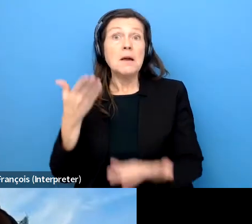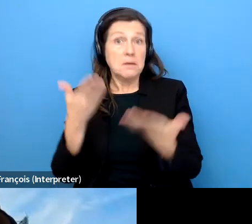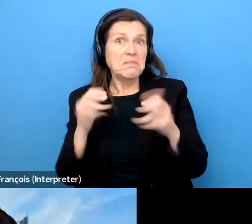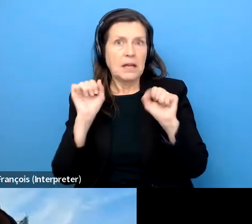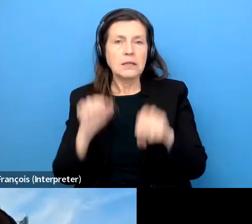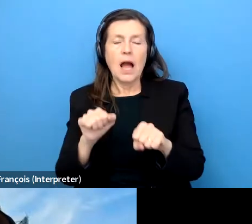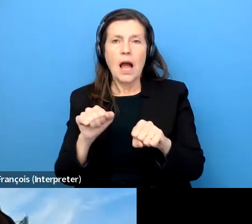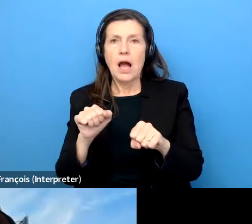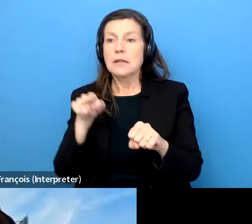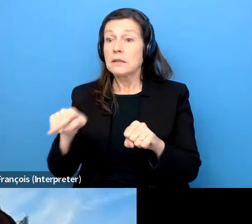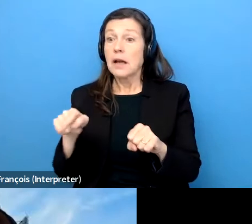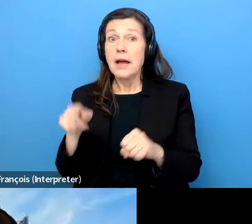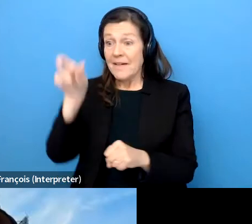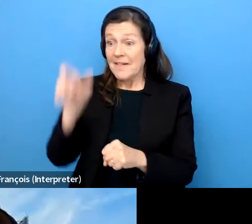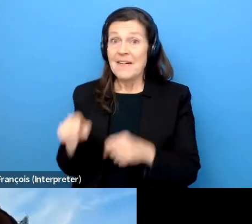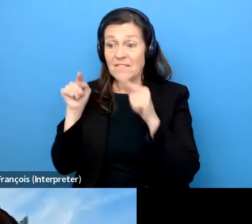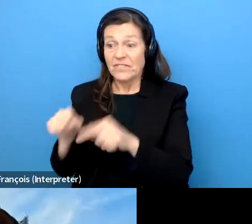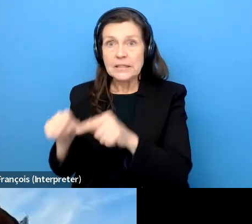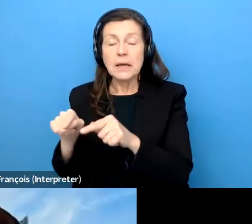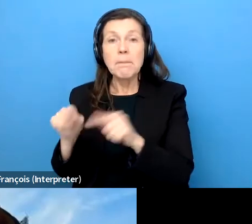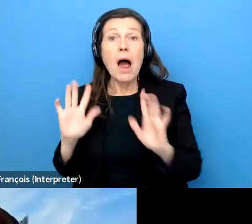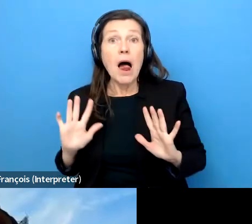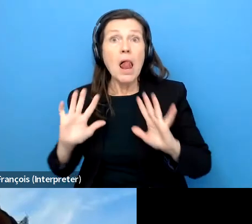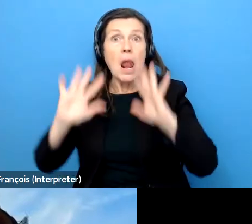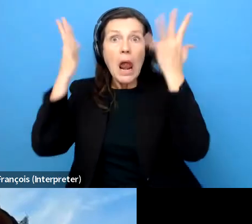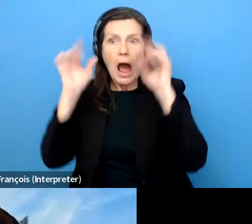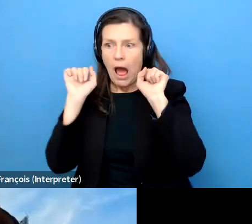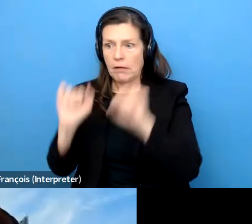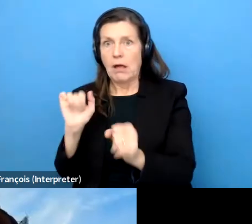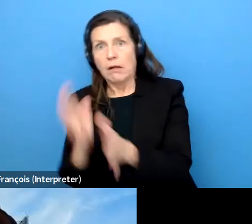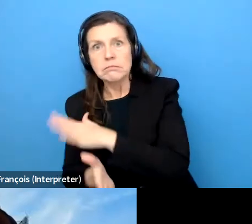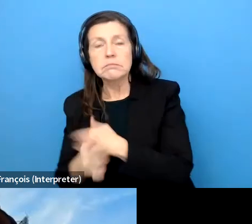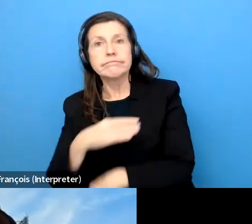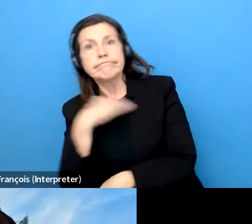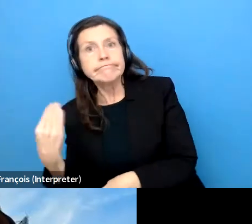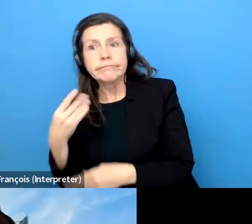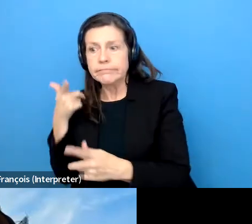or the offence has involved serious violence like torture, rape,